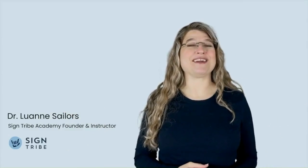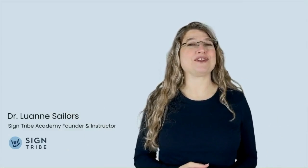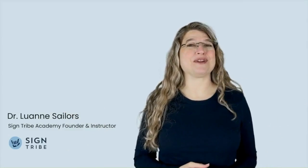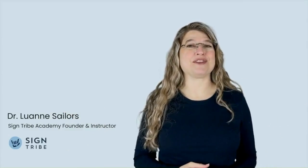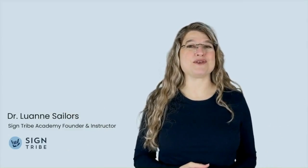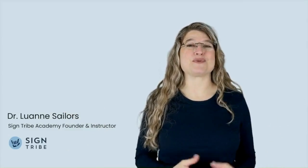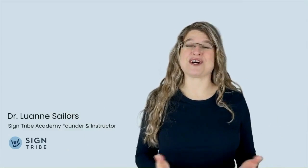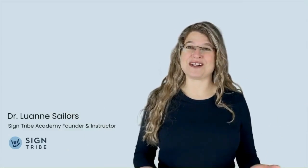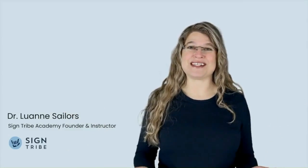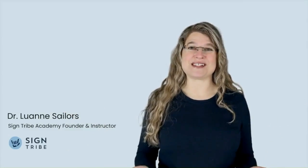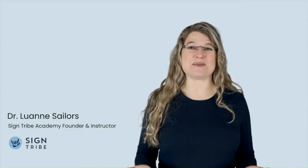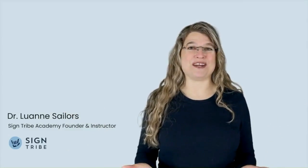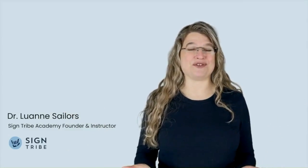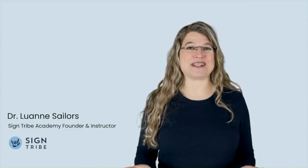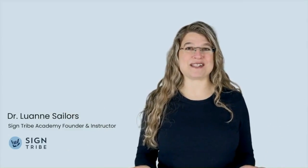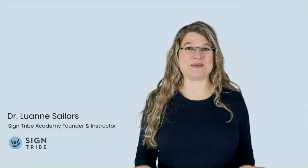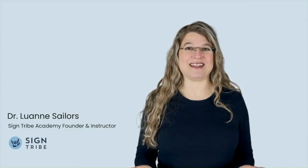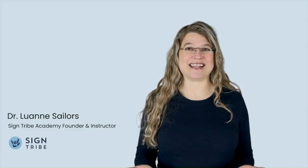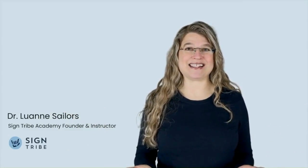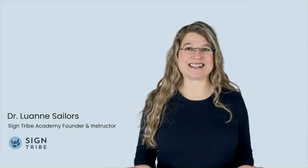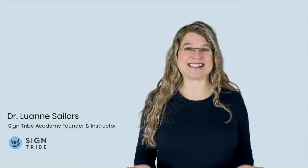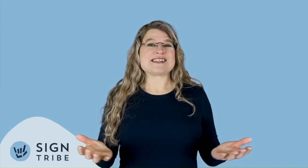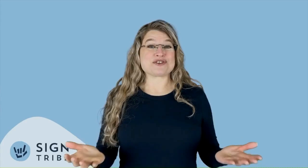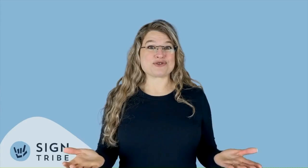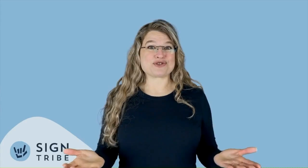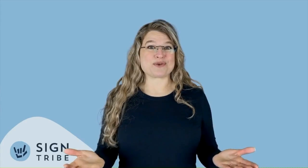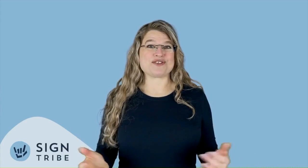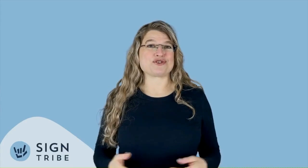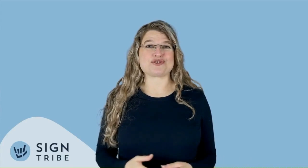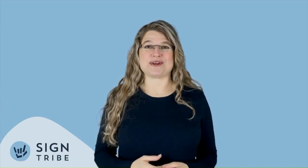including those with autism and other disabilities. Social stories are short